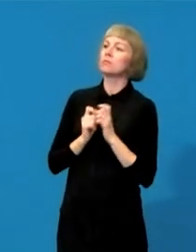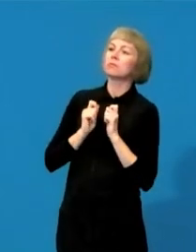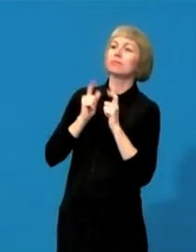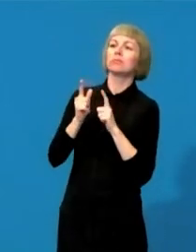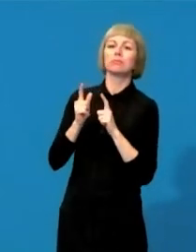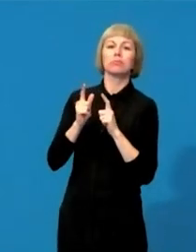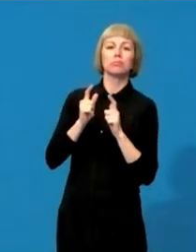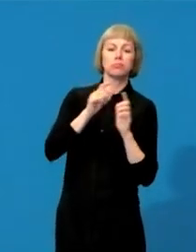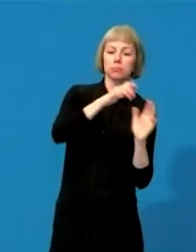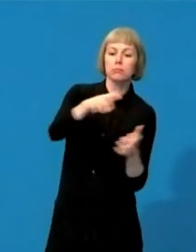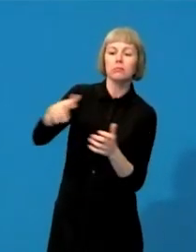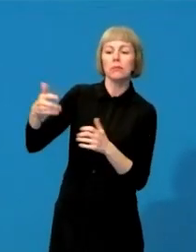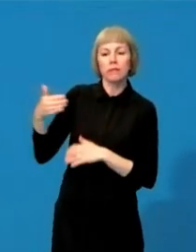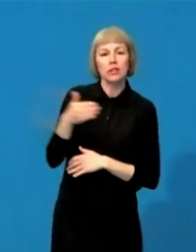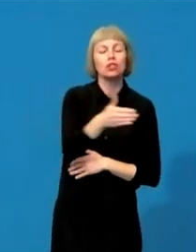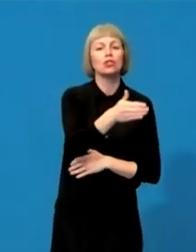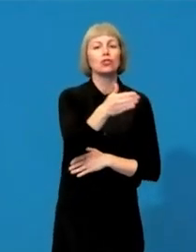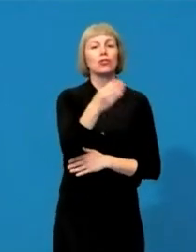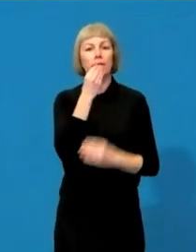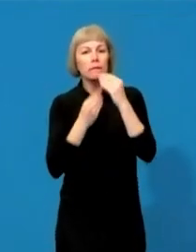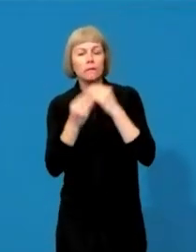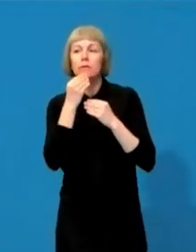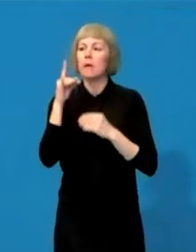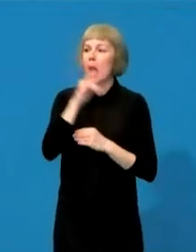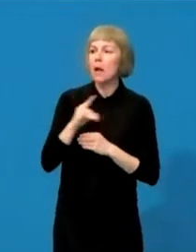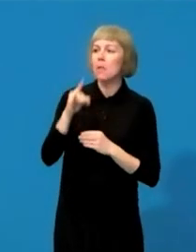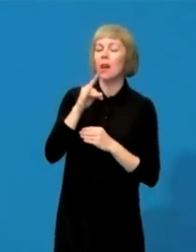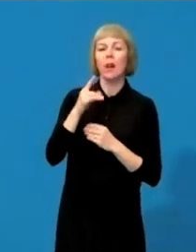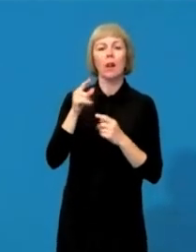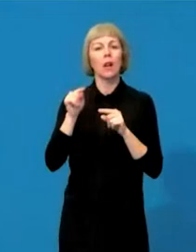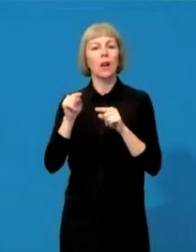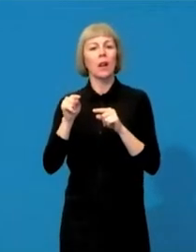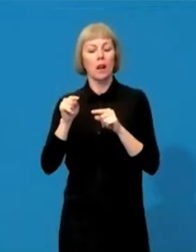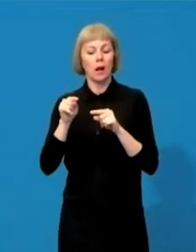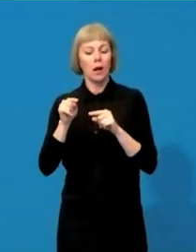Be out on Country. That's - every time I get a break, that's what I'm doing. I'm hooking the boat up and I'm going out bush, you know.